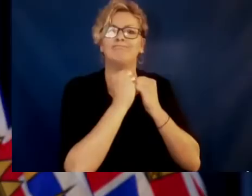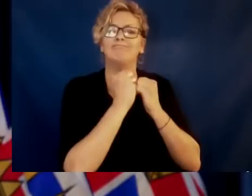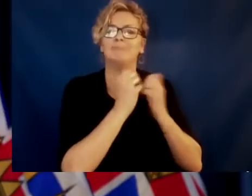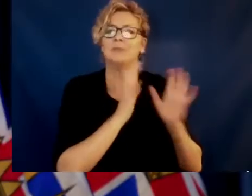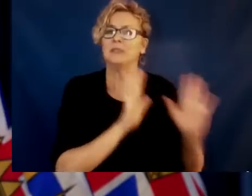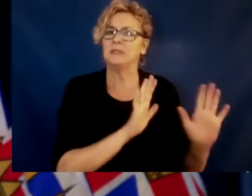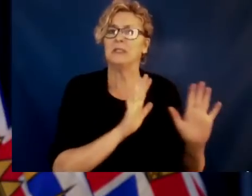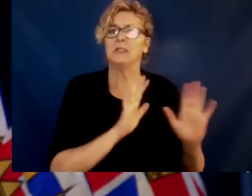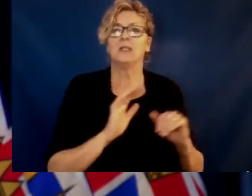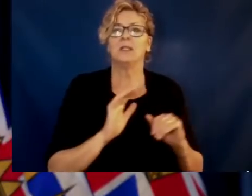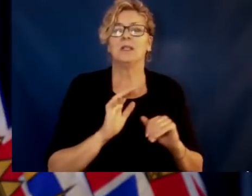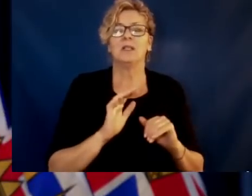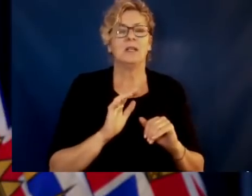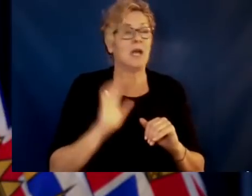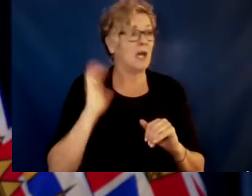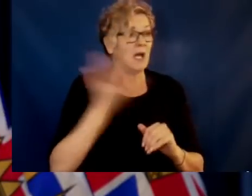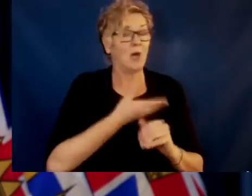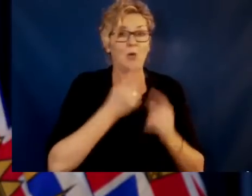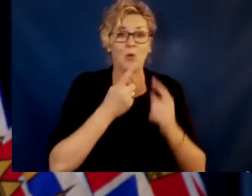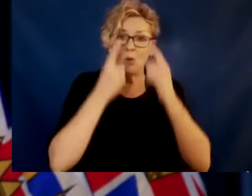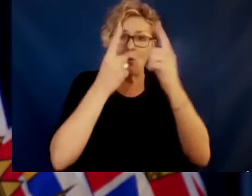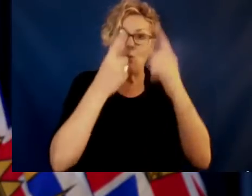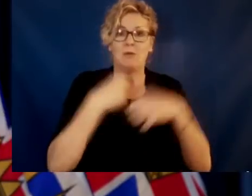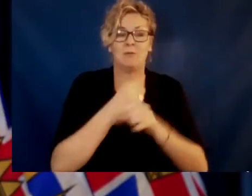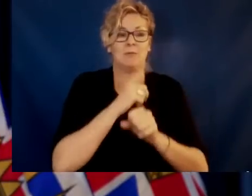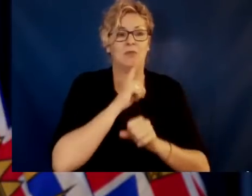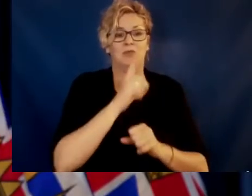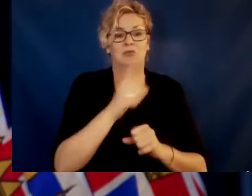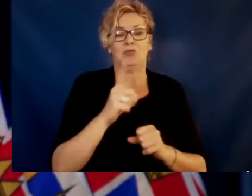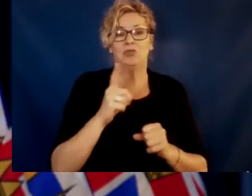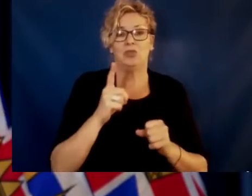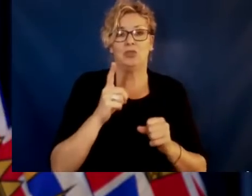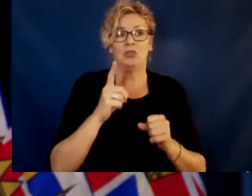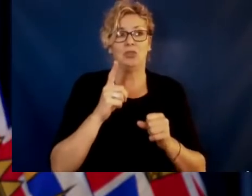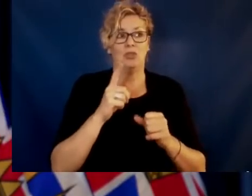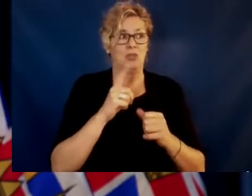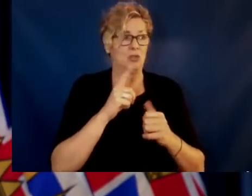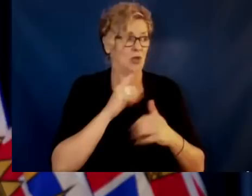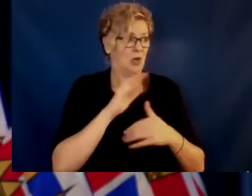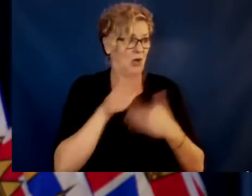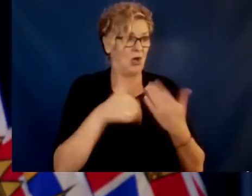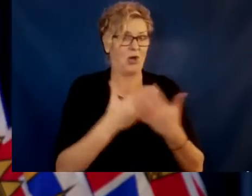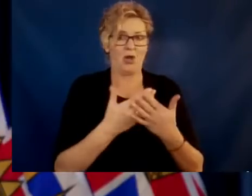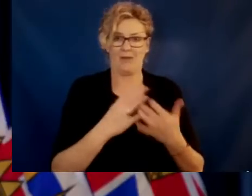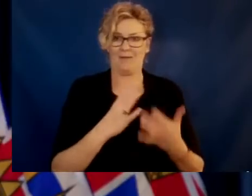we can continue to have the essential priorities open in our communities, and keeping our communities well.